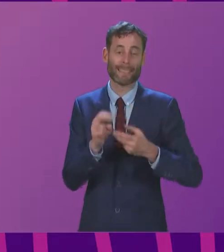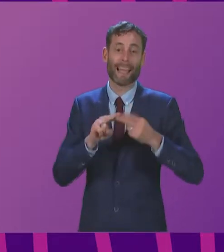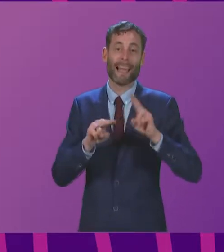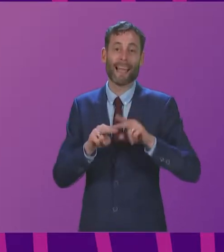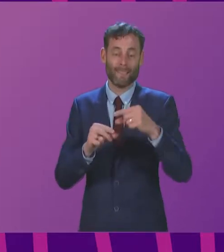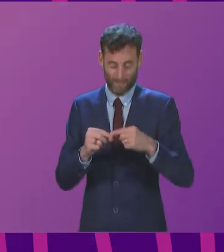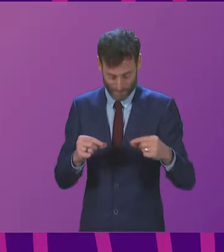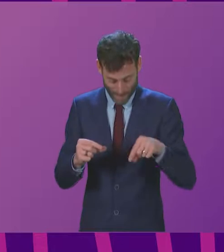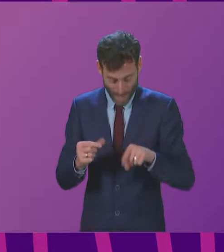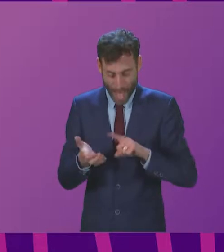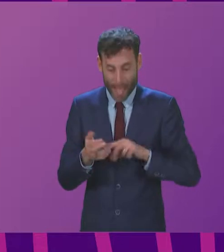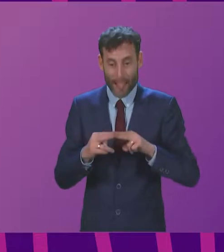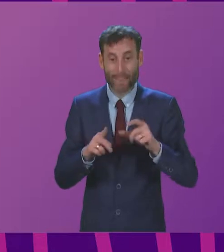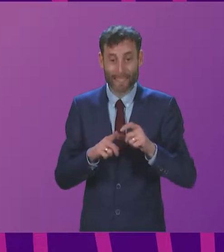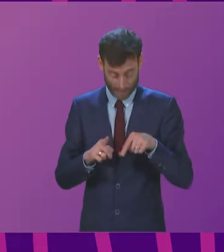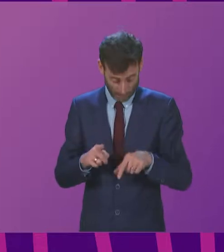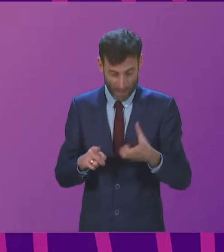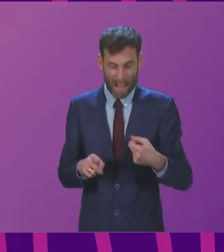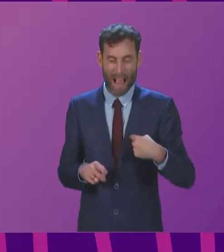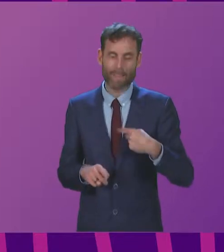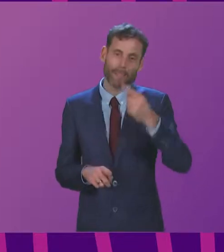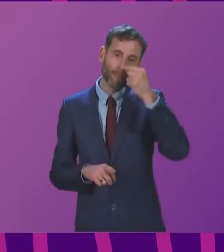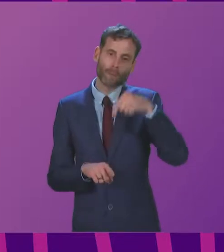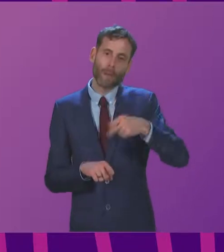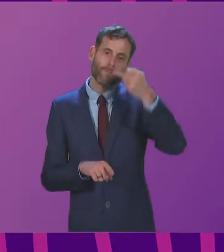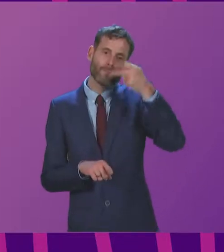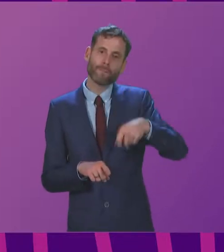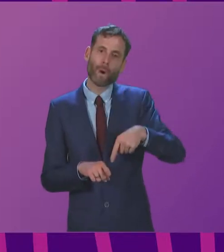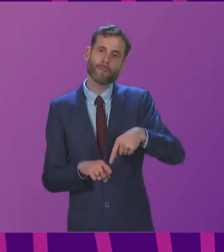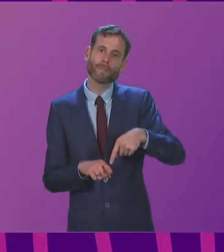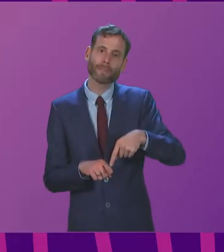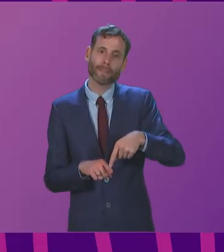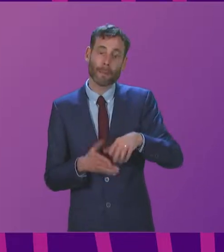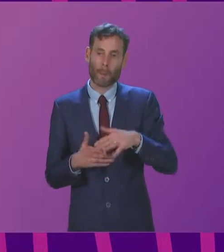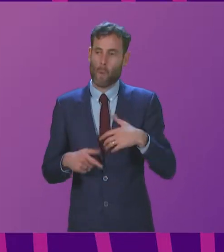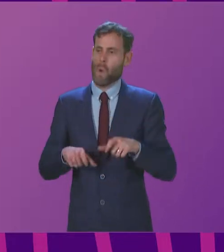than someone being reinfected, which may cause people to isolate unnecessarily.